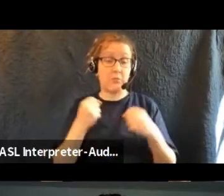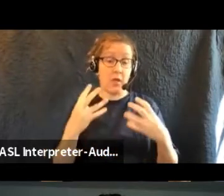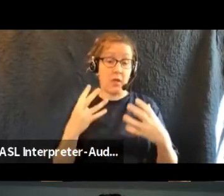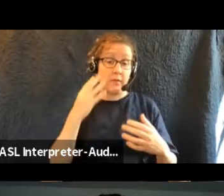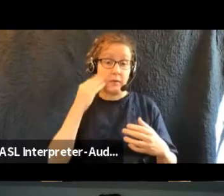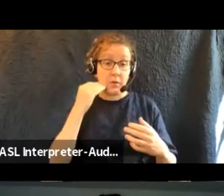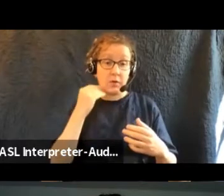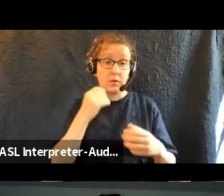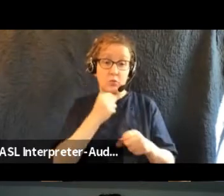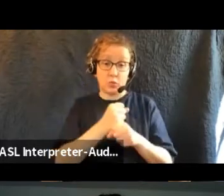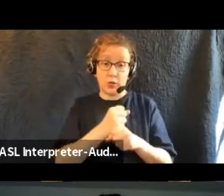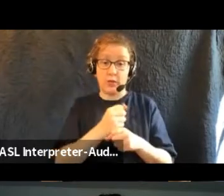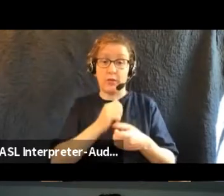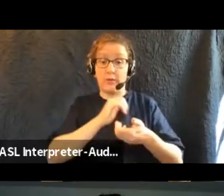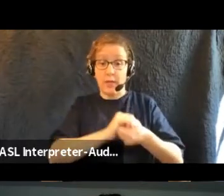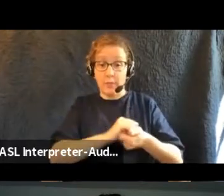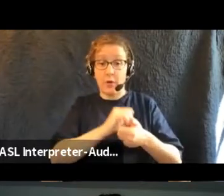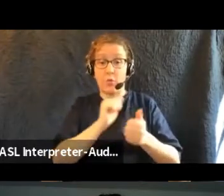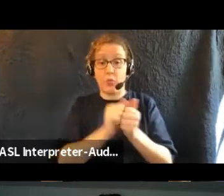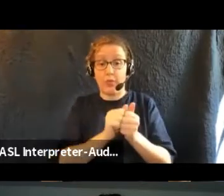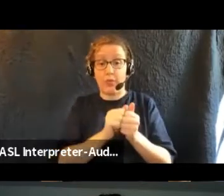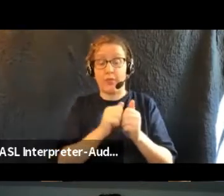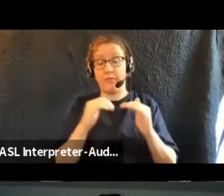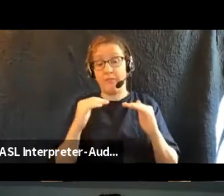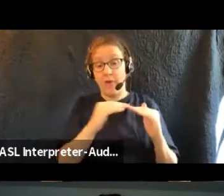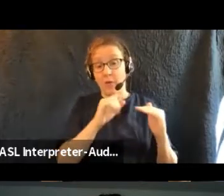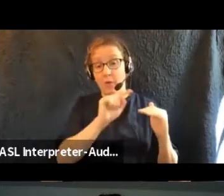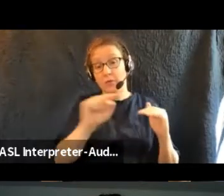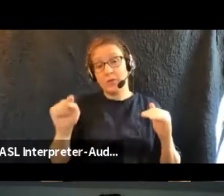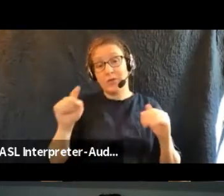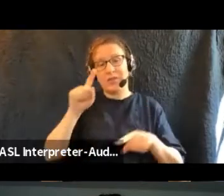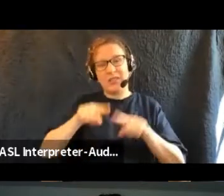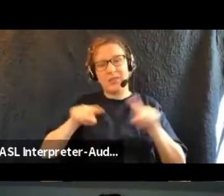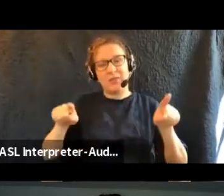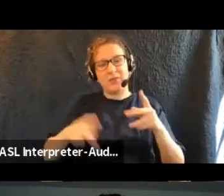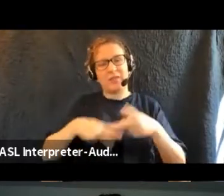working and collaborating with our Fellows on different types of abilities and accessibility